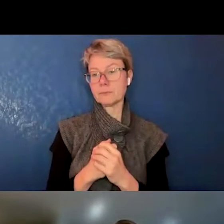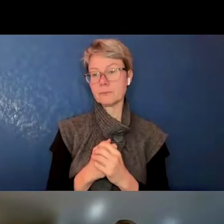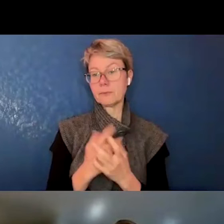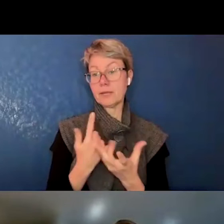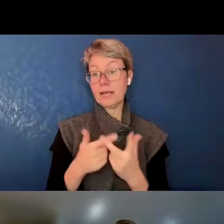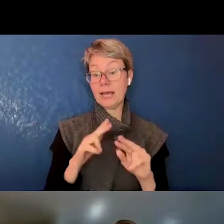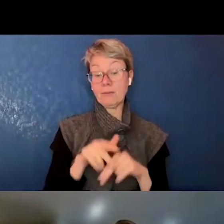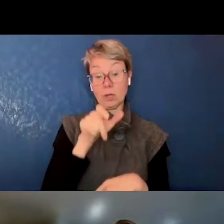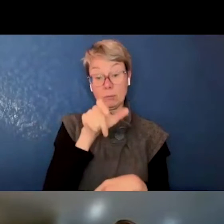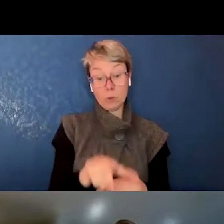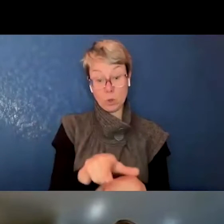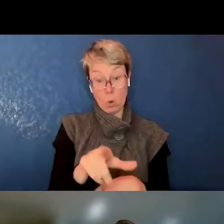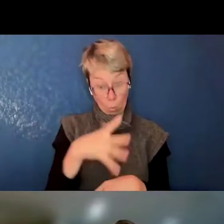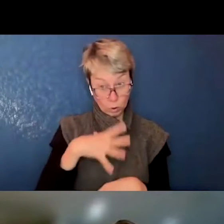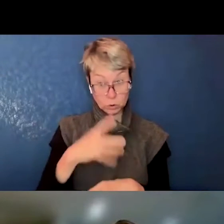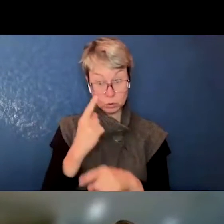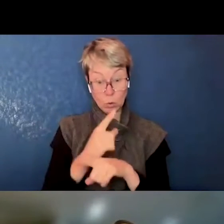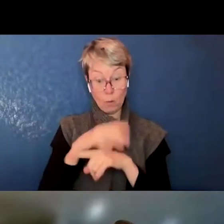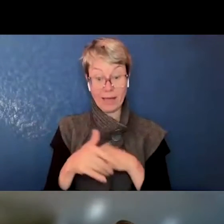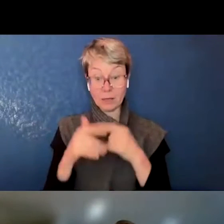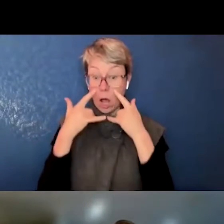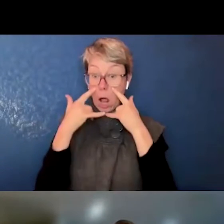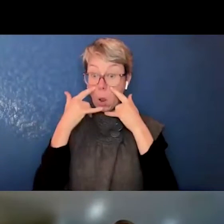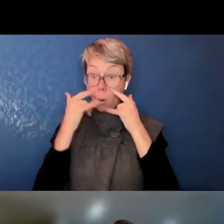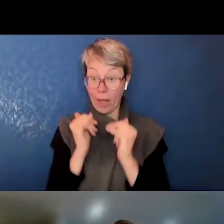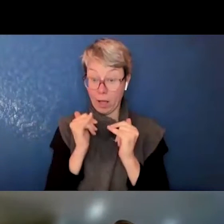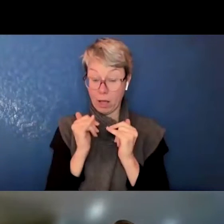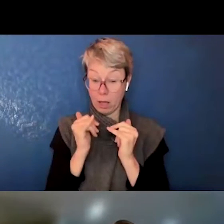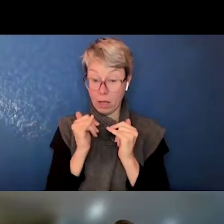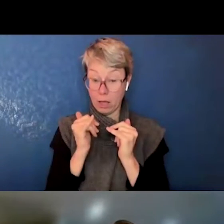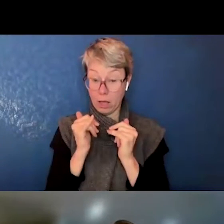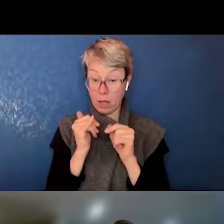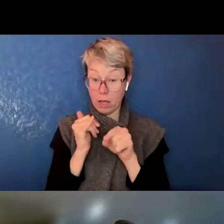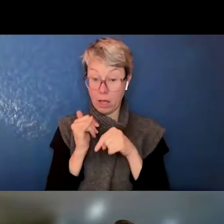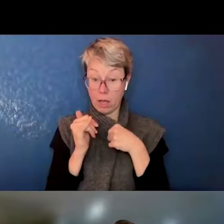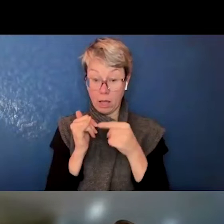lawyer about what we've told a client we have something called lawyer client confidentiality